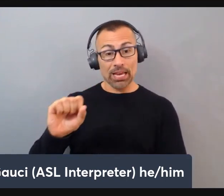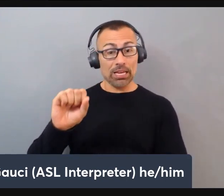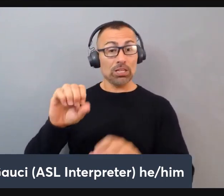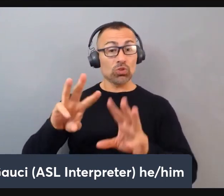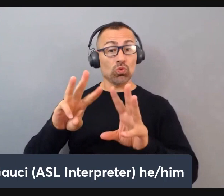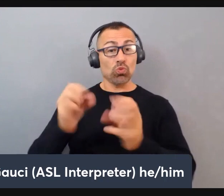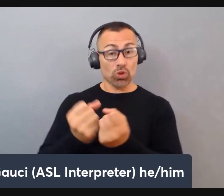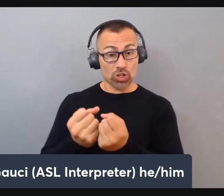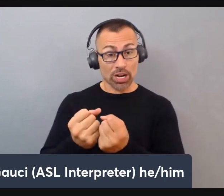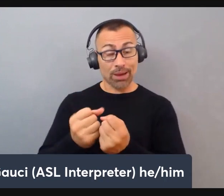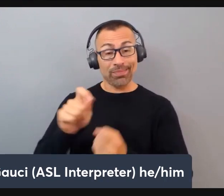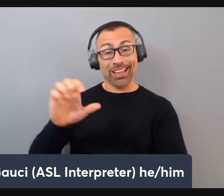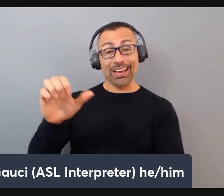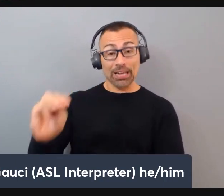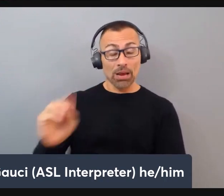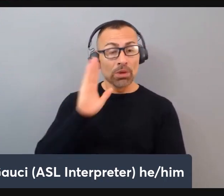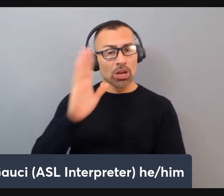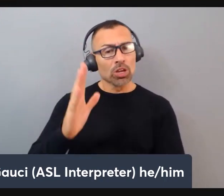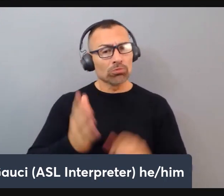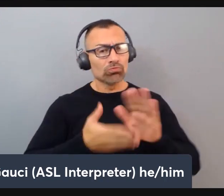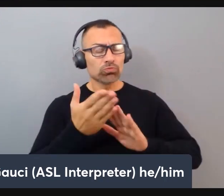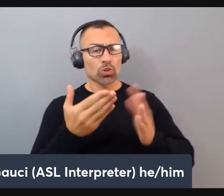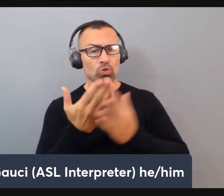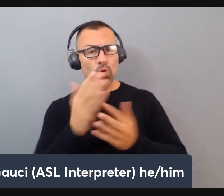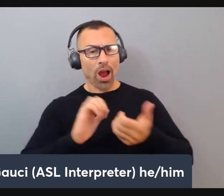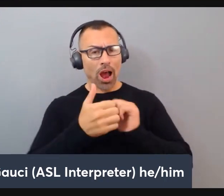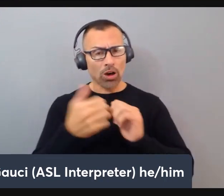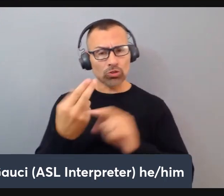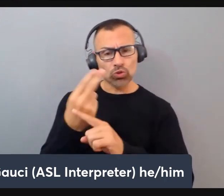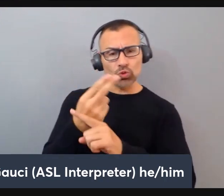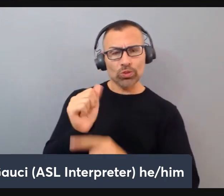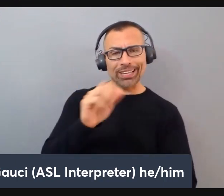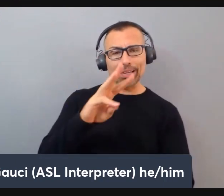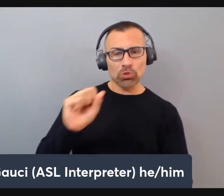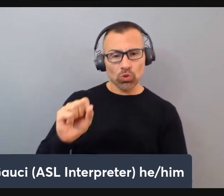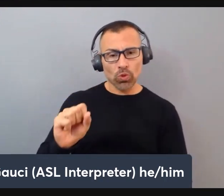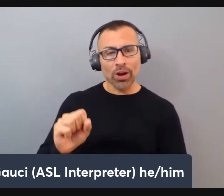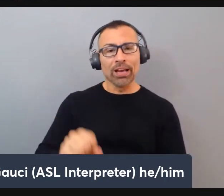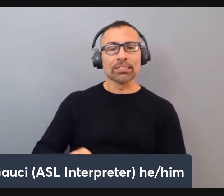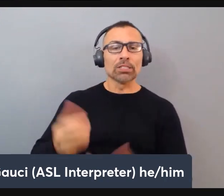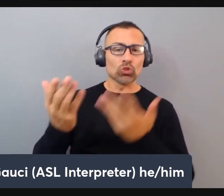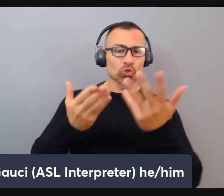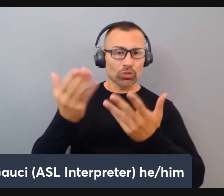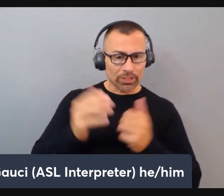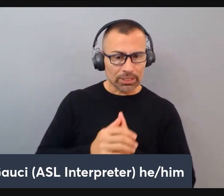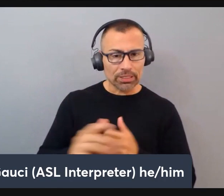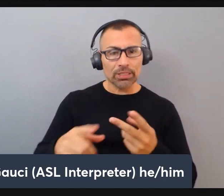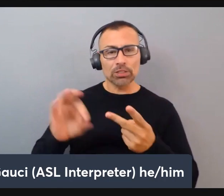with Amazon Elastic Container Service, AWS Fargate. And the other tool that I like to recommend is AWS Co-pilot.